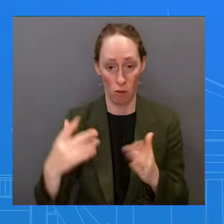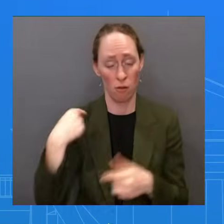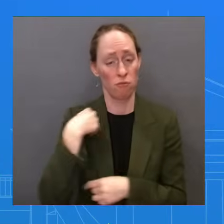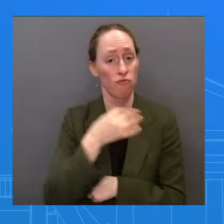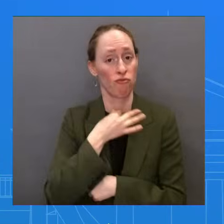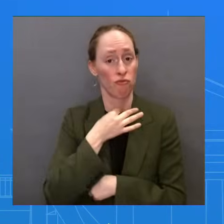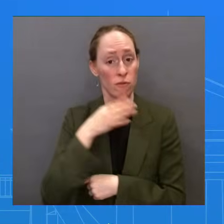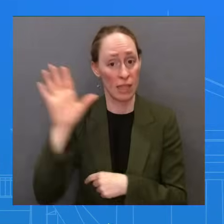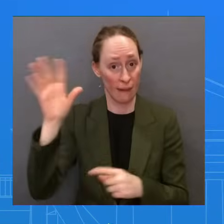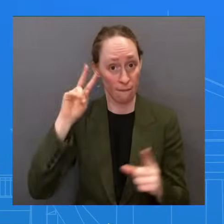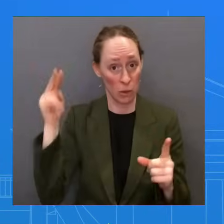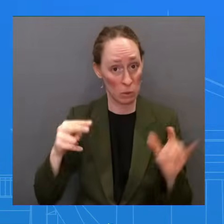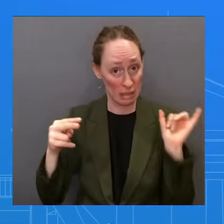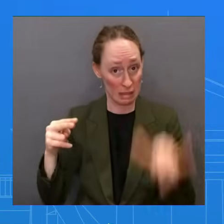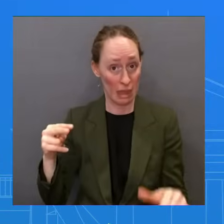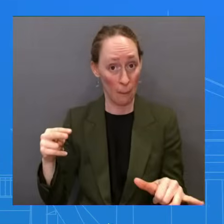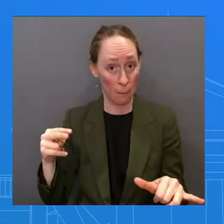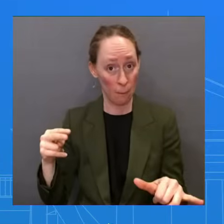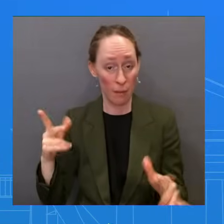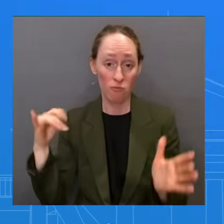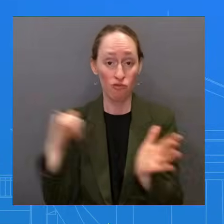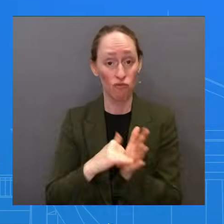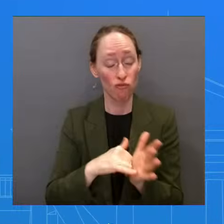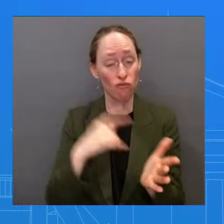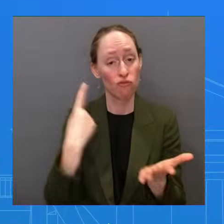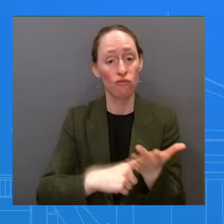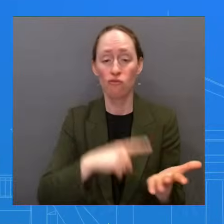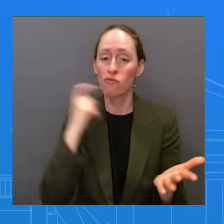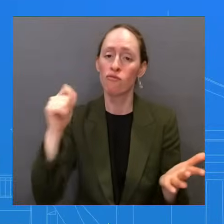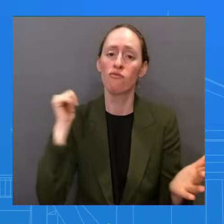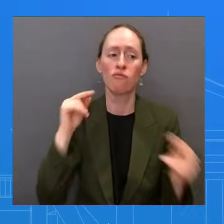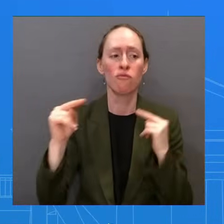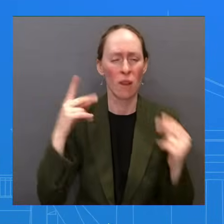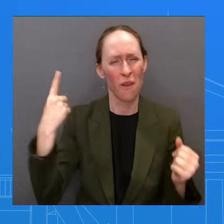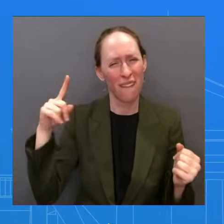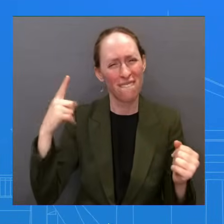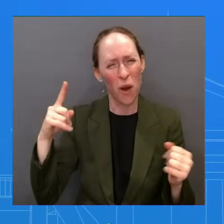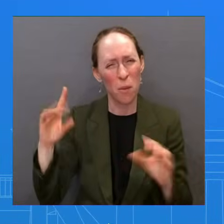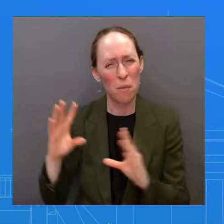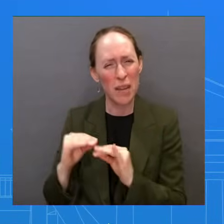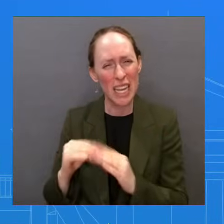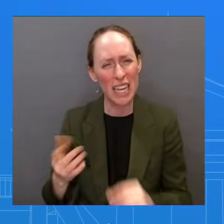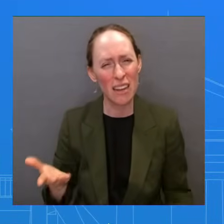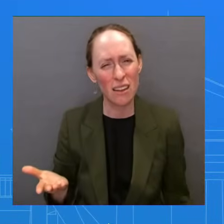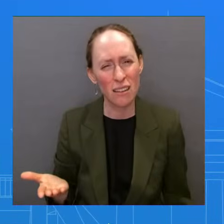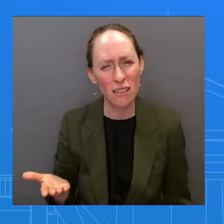And I -- and as you just stated, Karen, the President has been very clear: He's not going to negotiate over avoiding default.